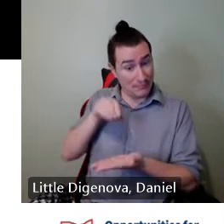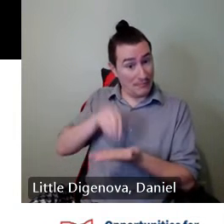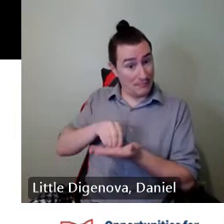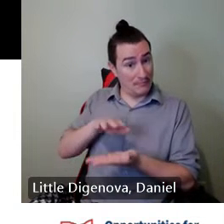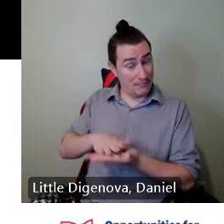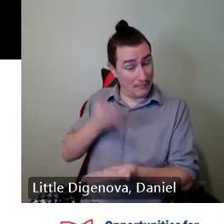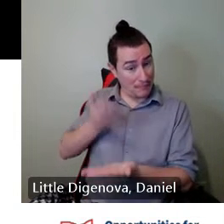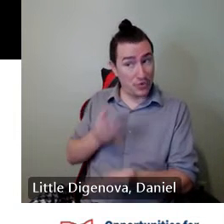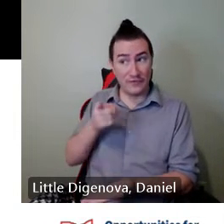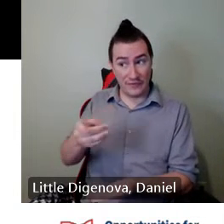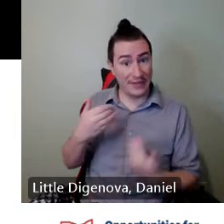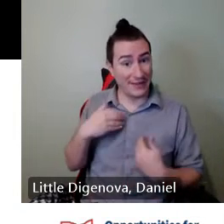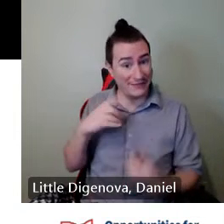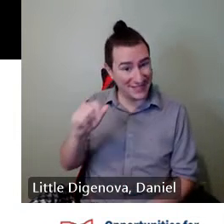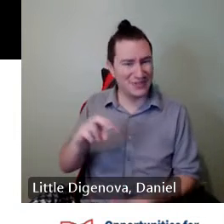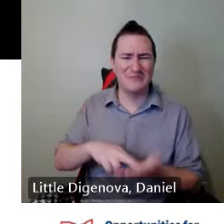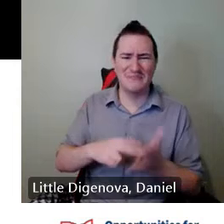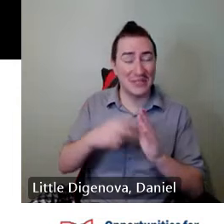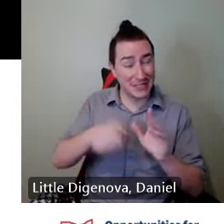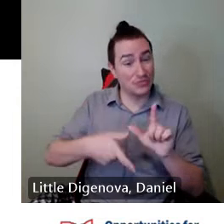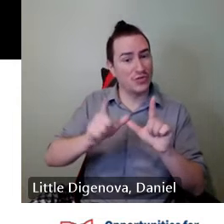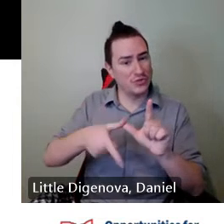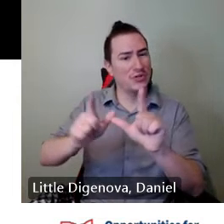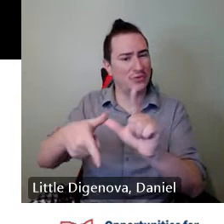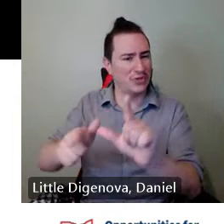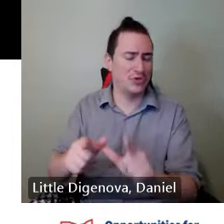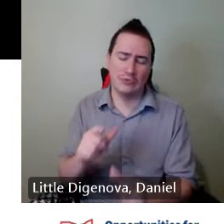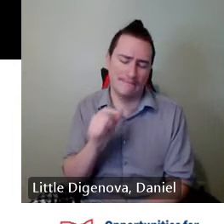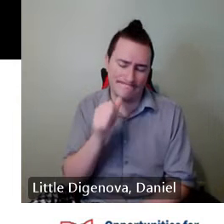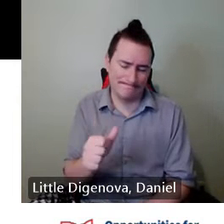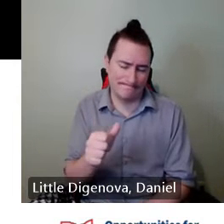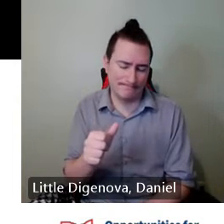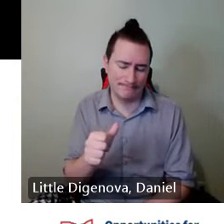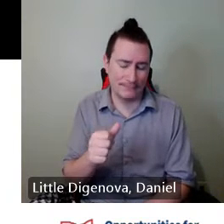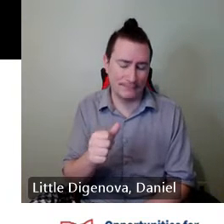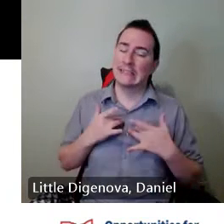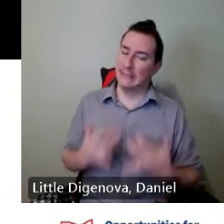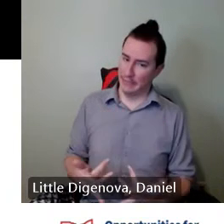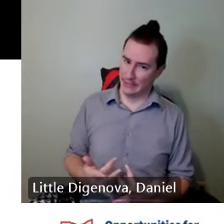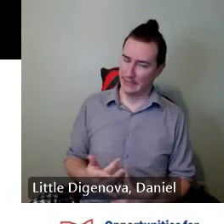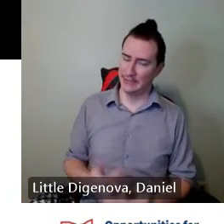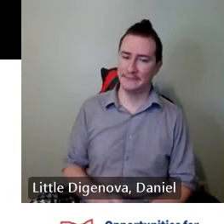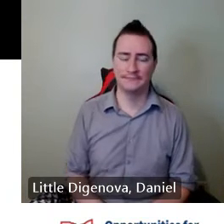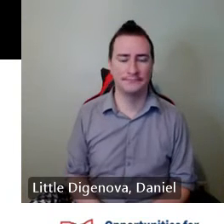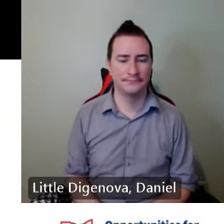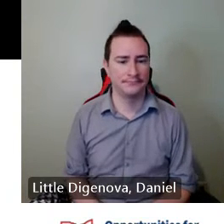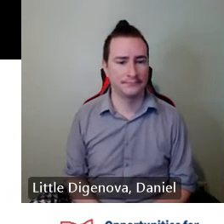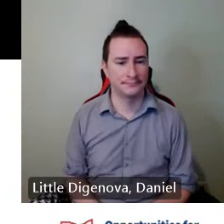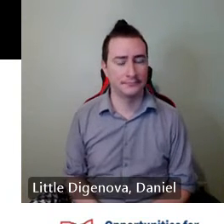renew your documentation for that, from a general perspective, and there is guidance from the EEOC that we can share to to